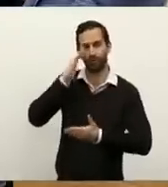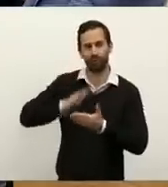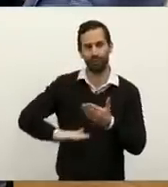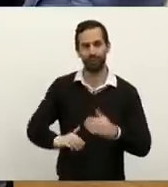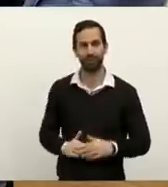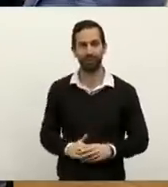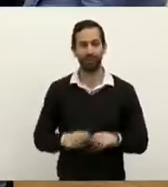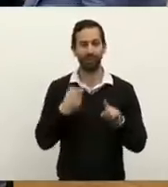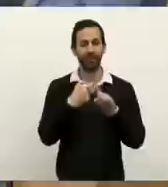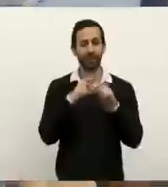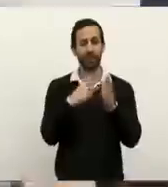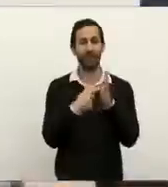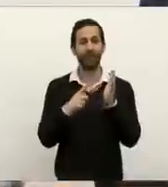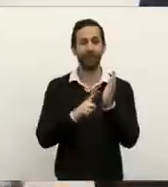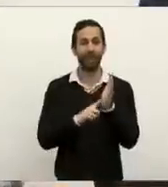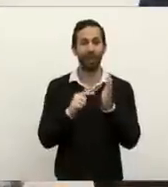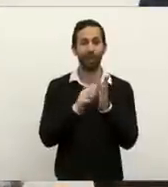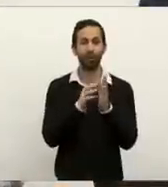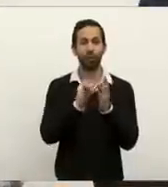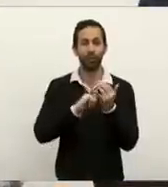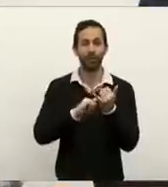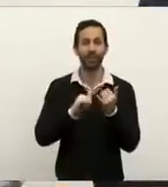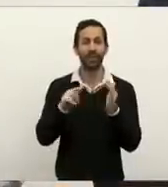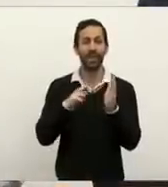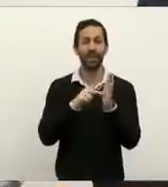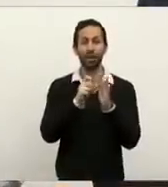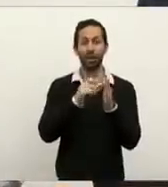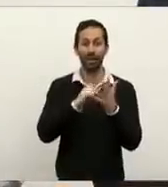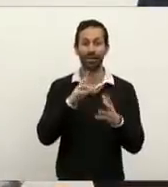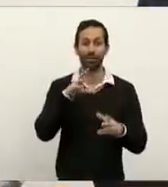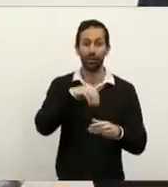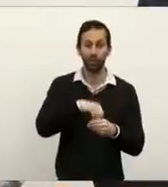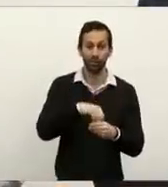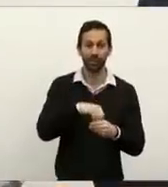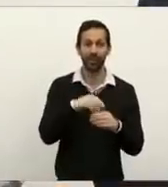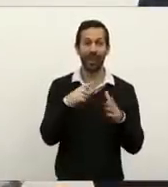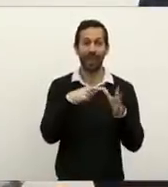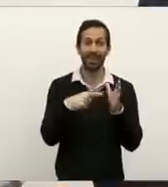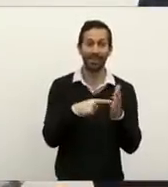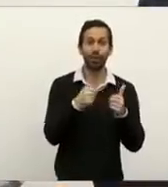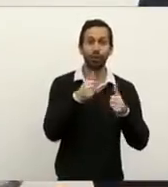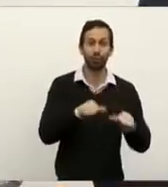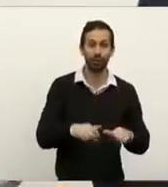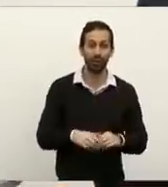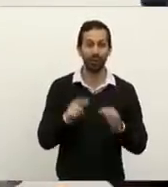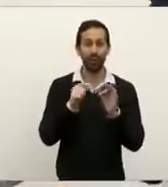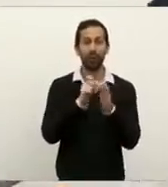Carl Thompson is an NDIS participant, an AT user. He has a Bachelor of Business